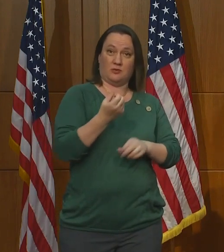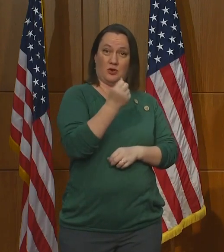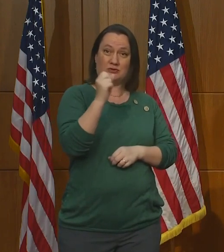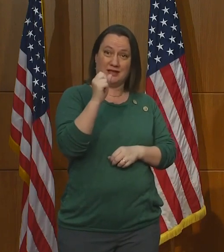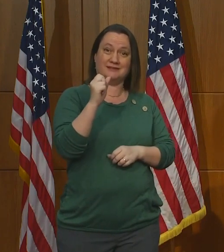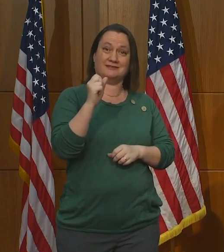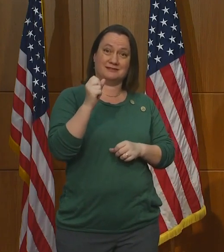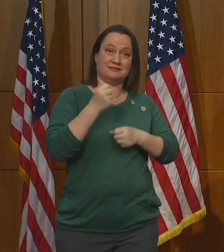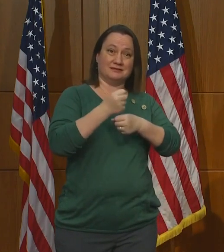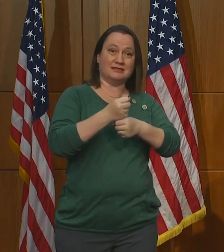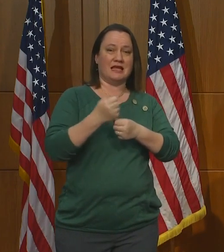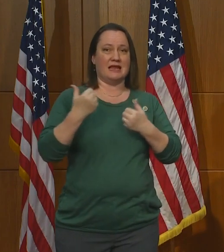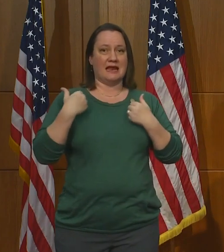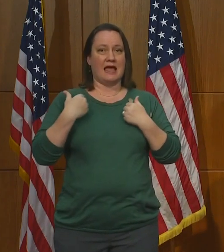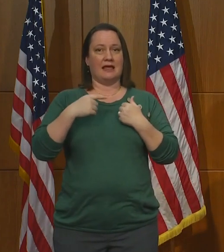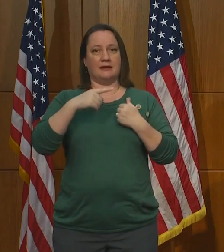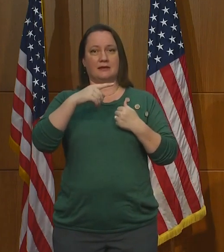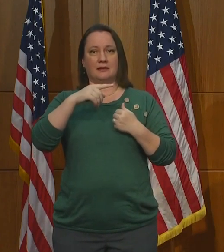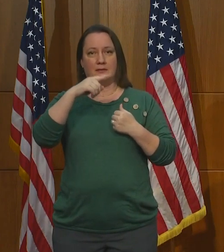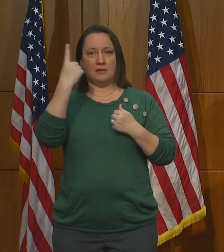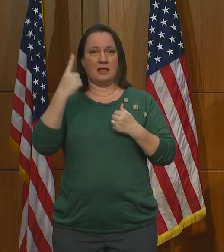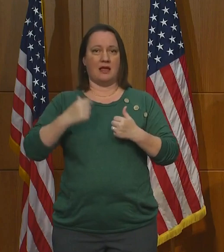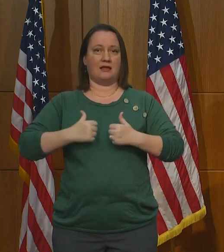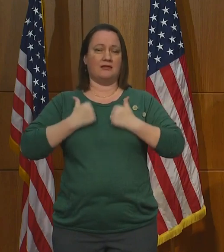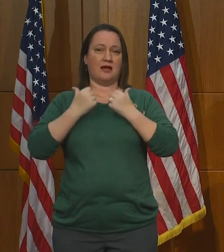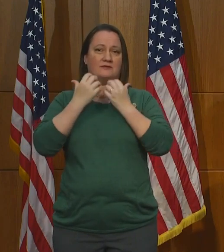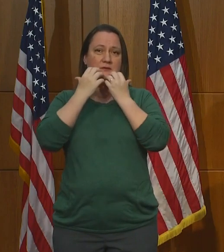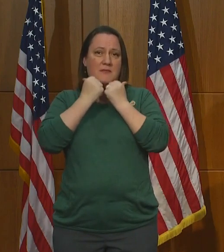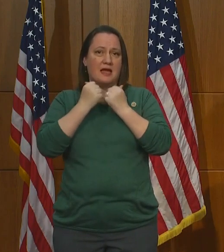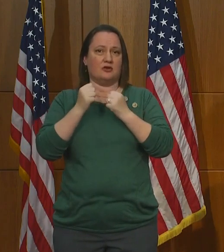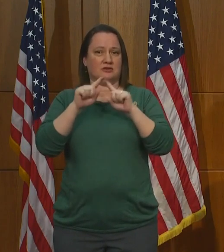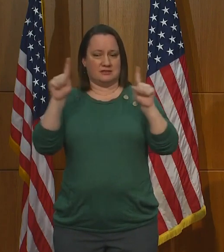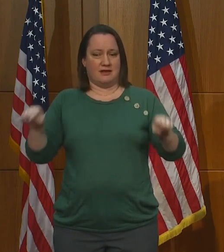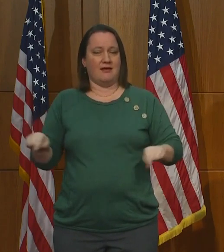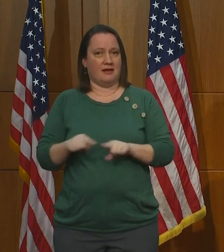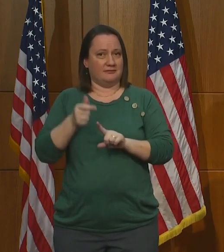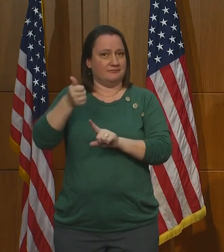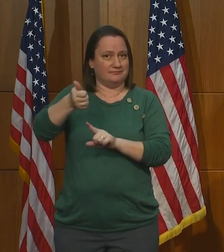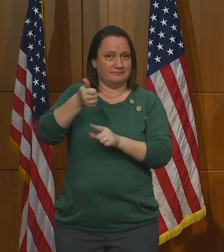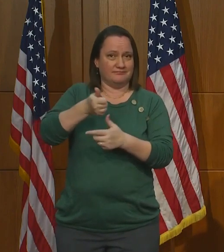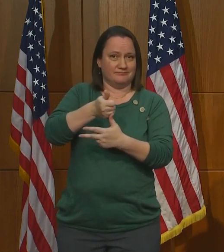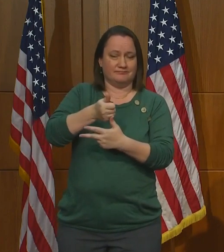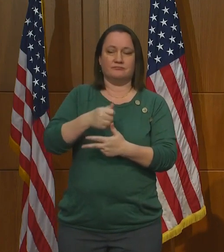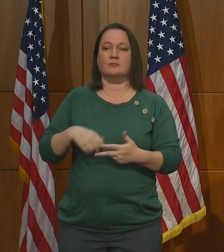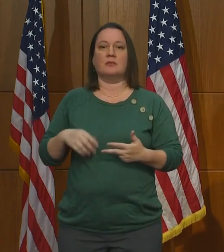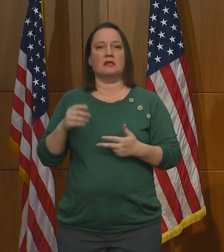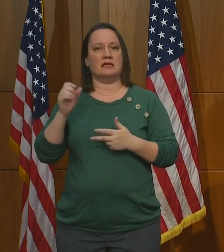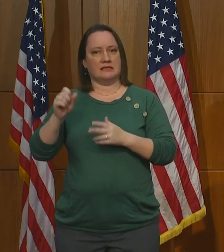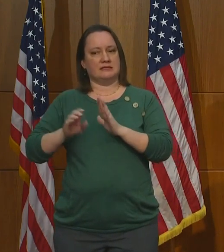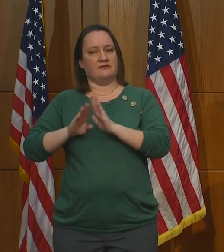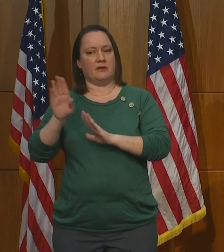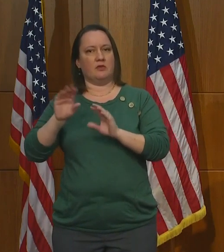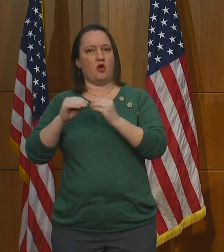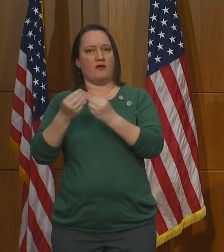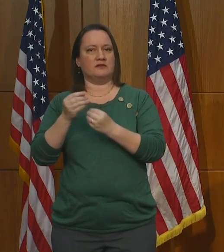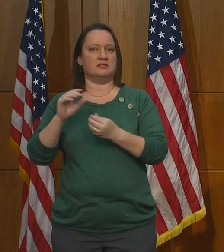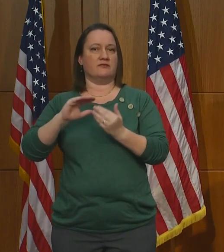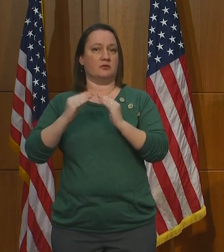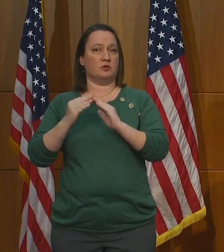SAW THAT AS HE MARCHED WITH DEMONSTRATORS AND CARRIED A BLACK LIVES MATTER SIGNS. CHIEF